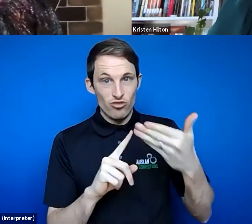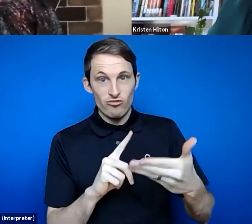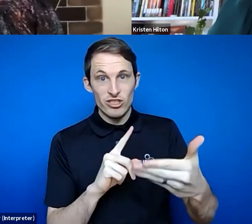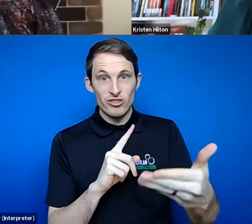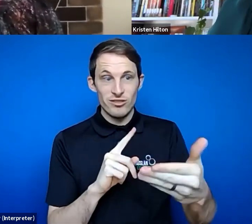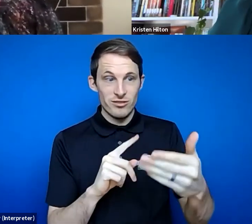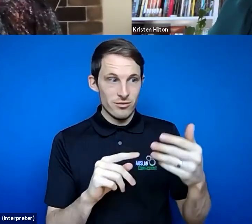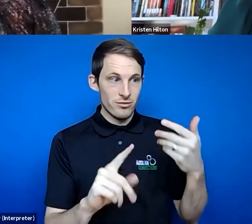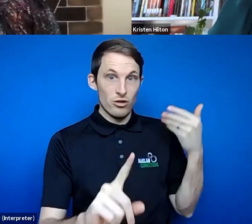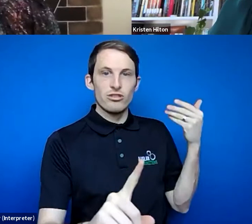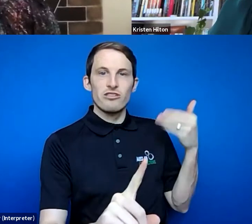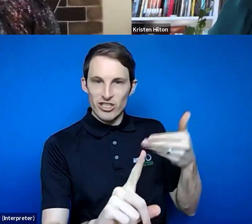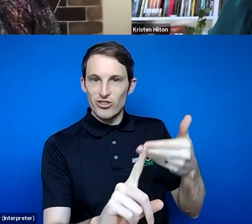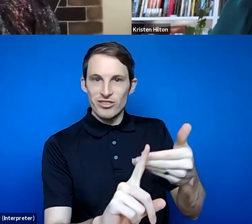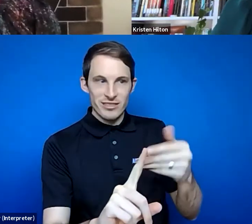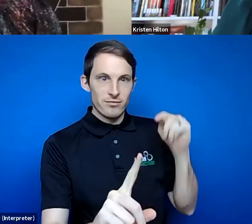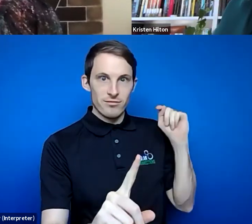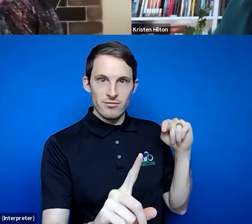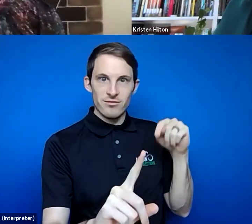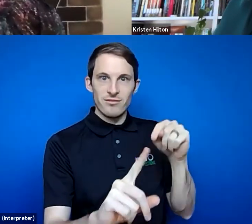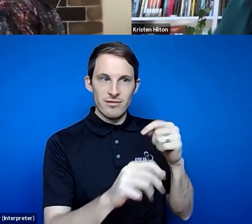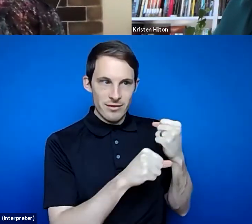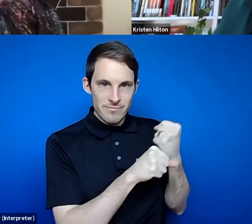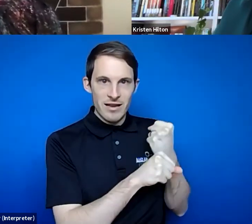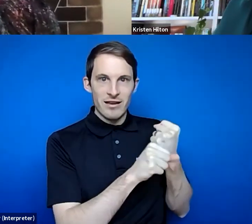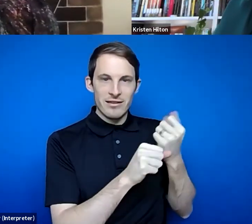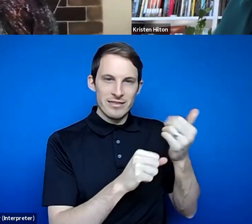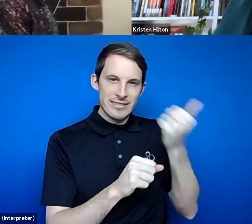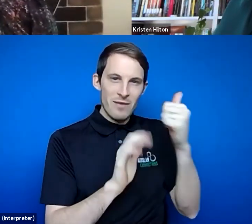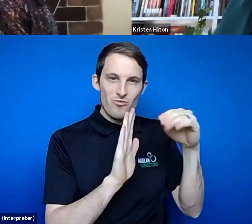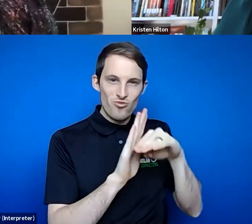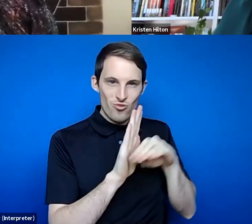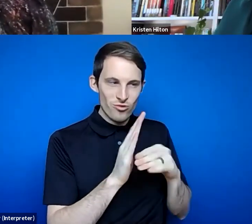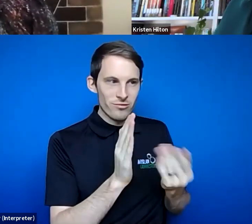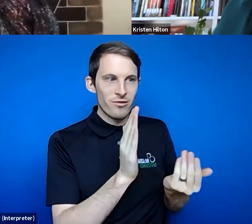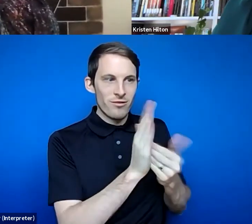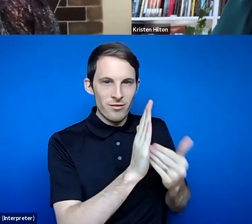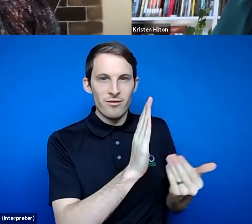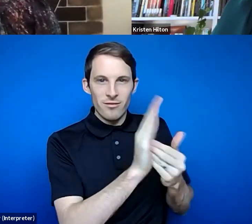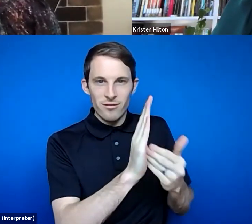to making up these dumb rules and creating the stereotypes and structural biases that